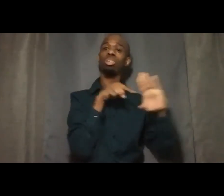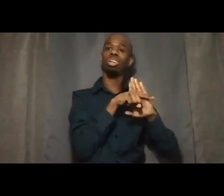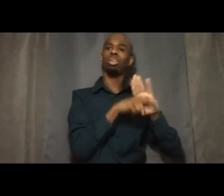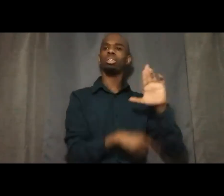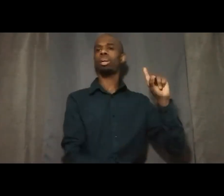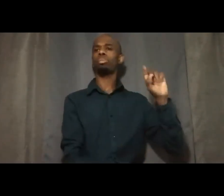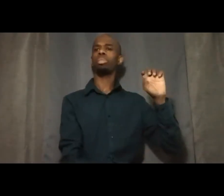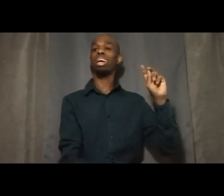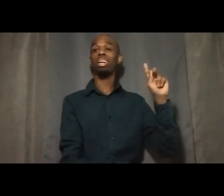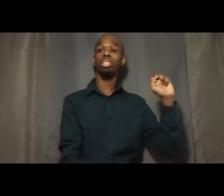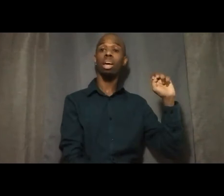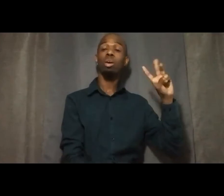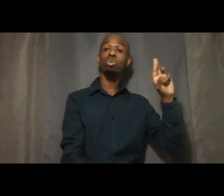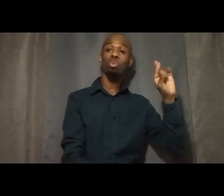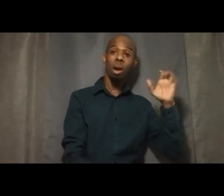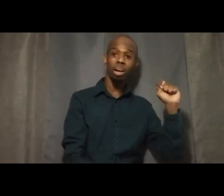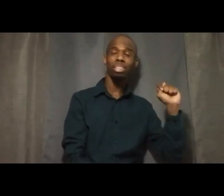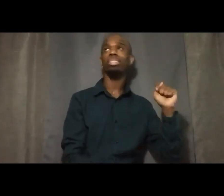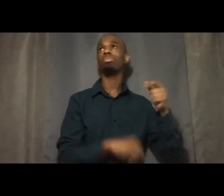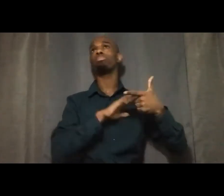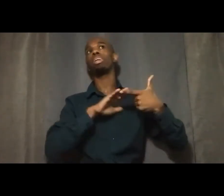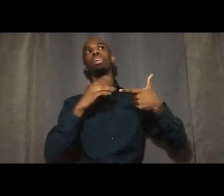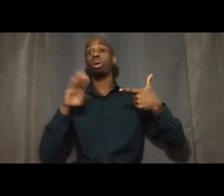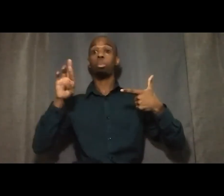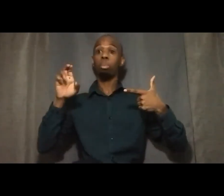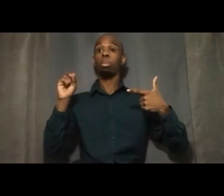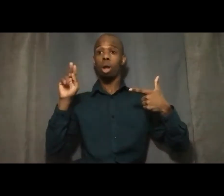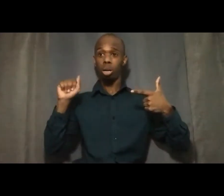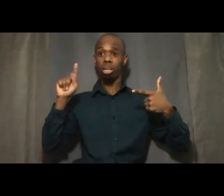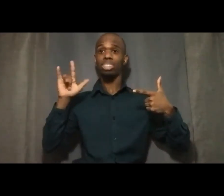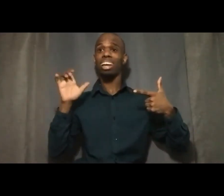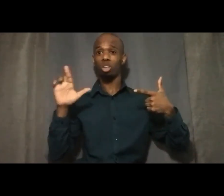And so it is the beginnings of kind of a radical imagining